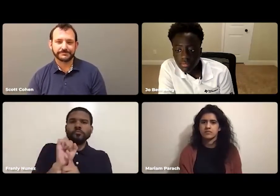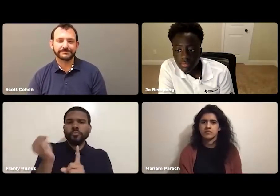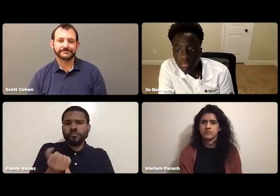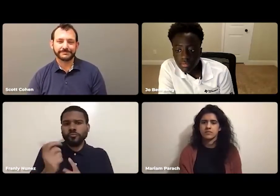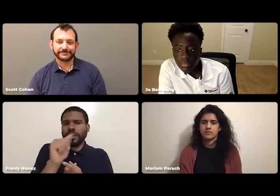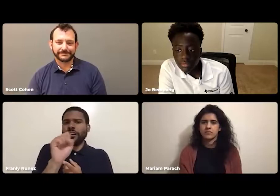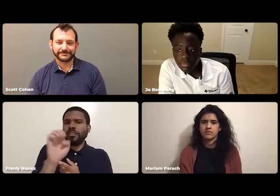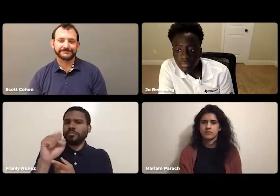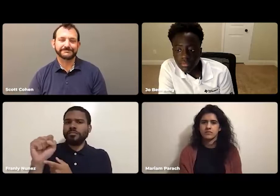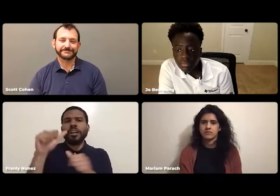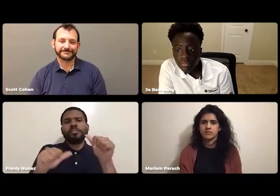the team.